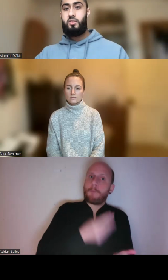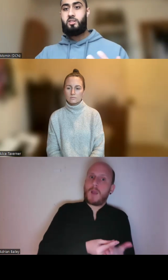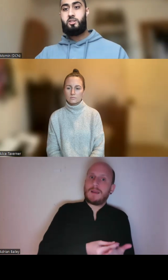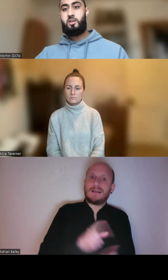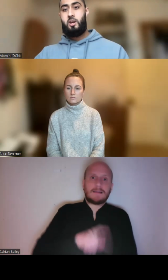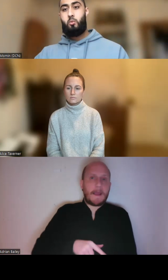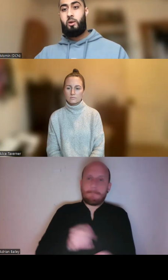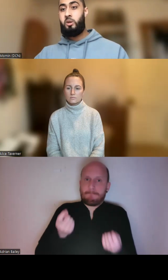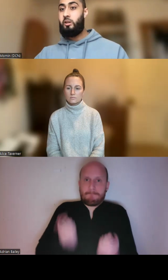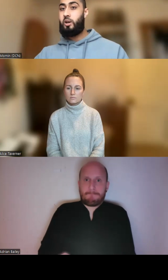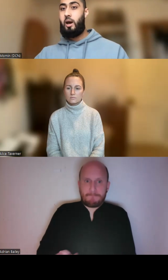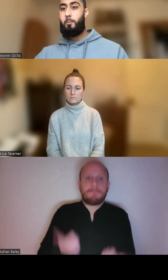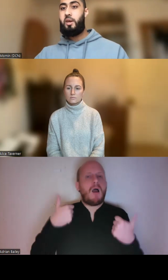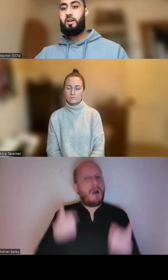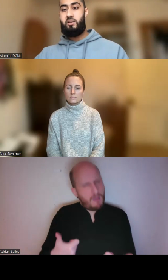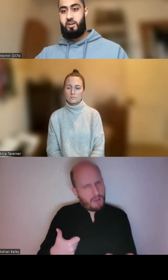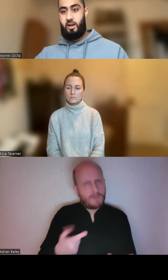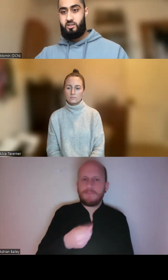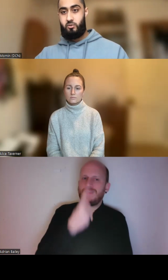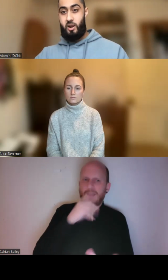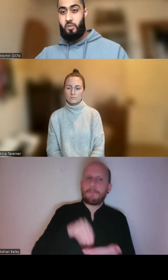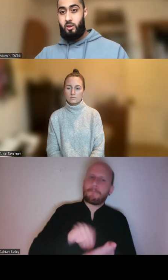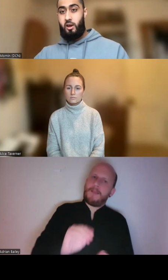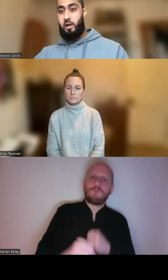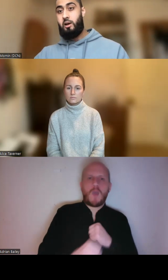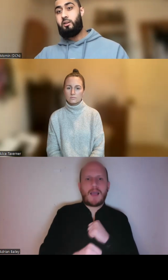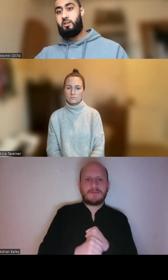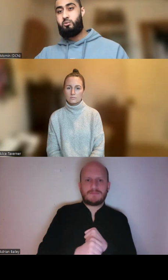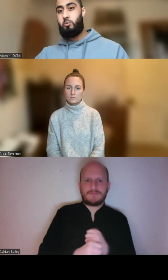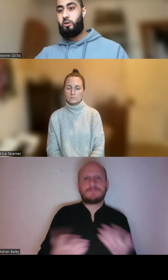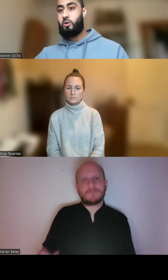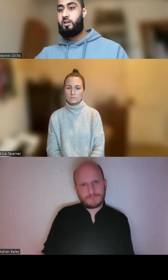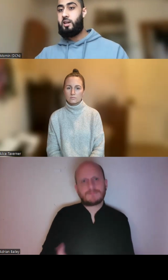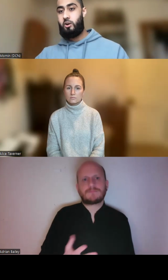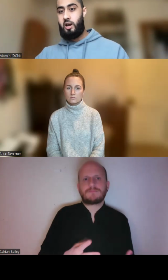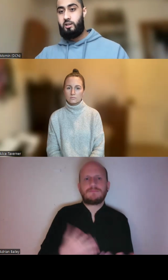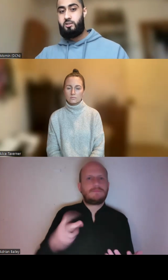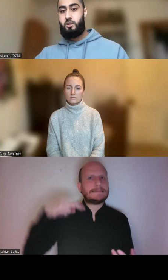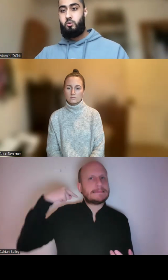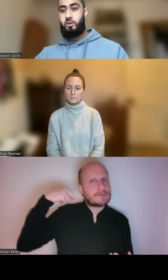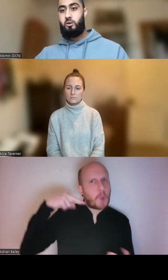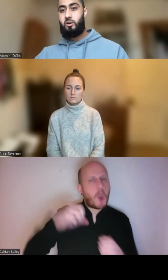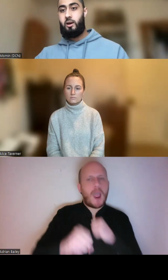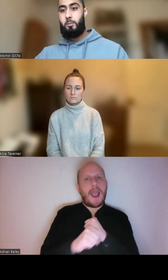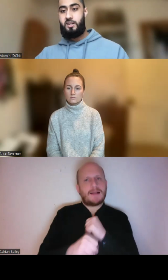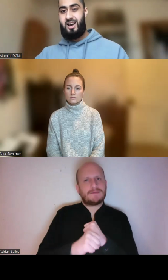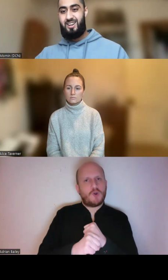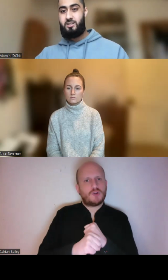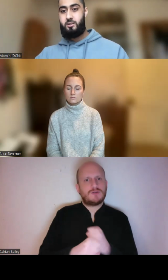this is when we look at paid advertising and this is when we can look at TikTok ads, we can look at meta ads.